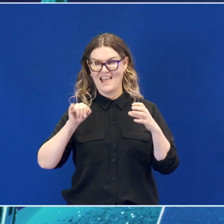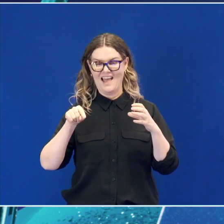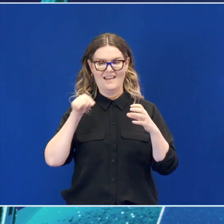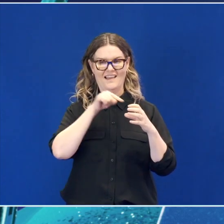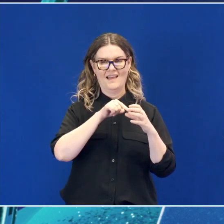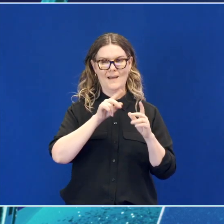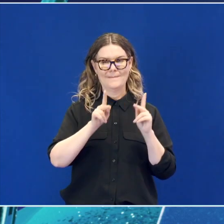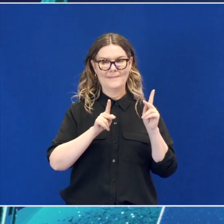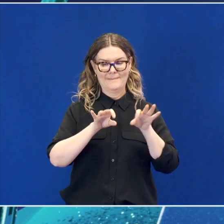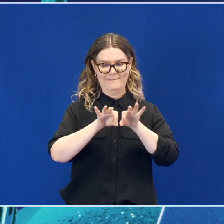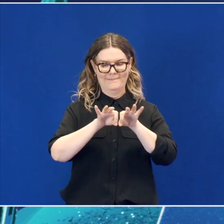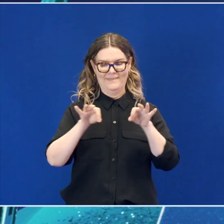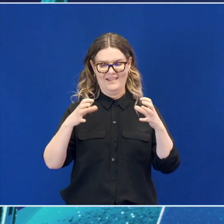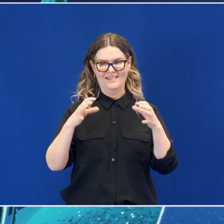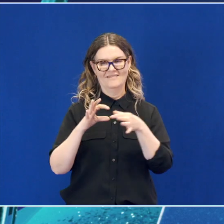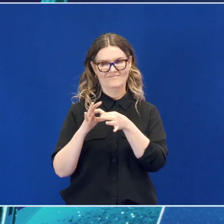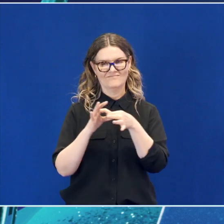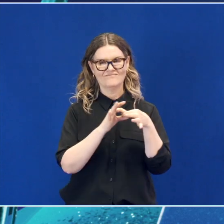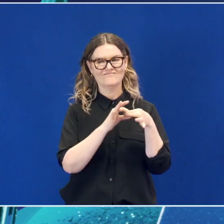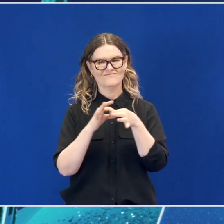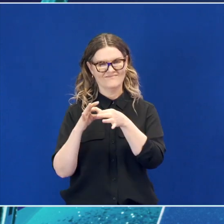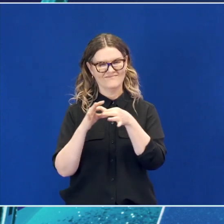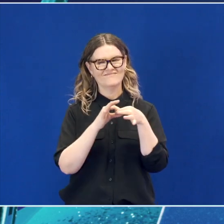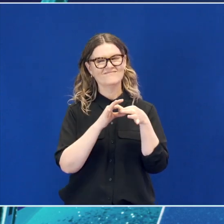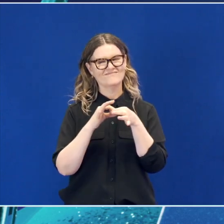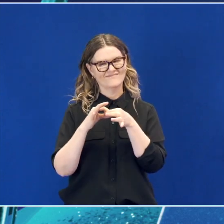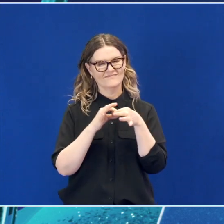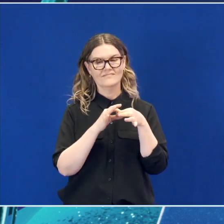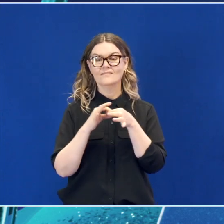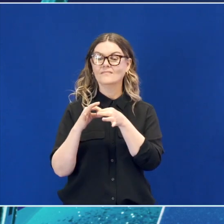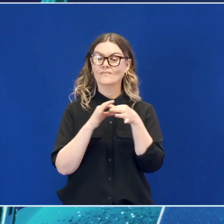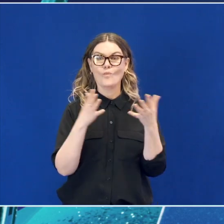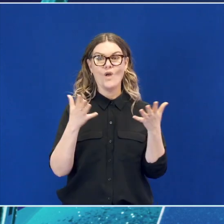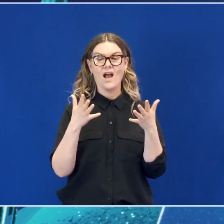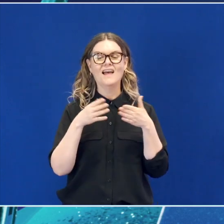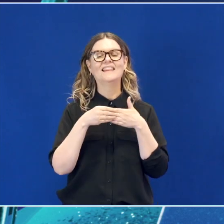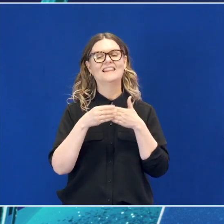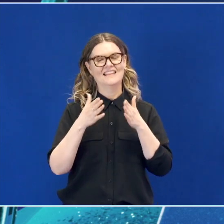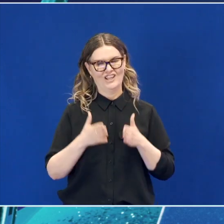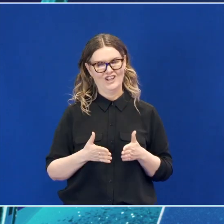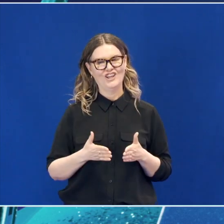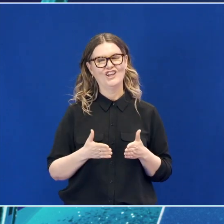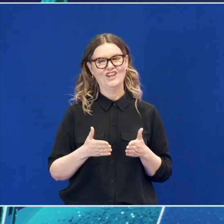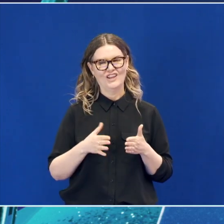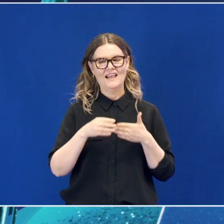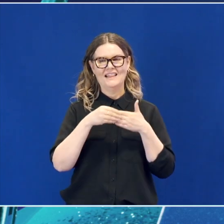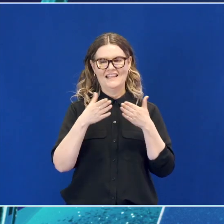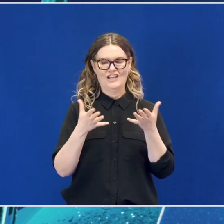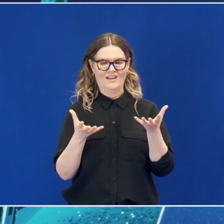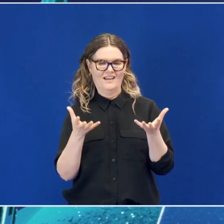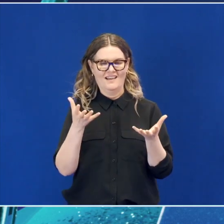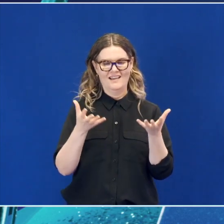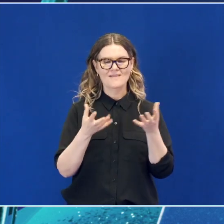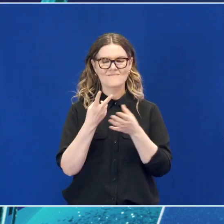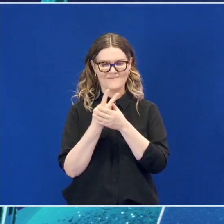and the rapidly-changing AI side. Okay. Yumeng. Yeah, what a great metaphor, Ed.